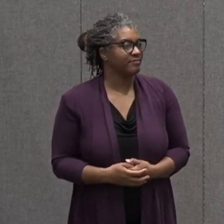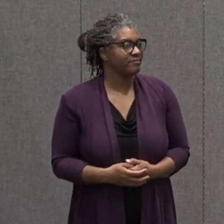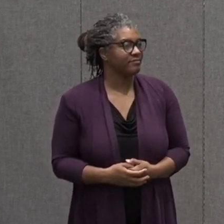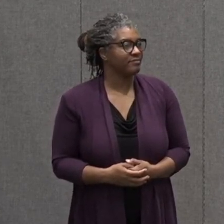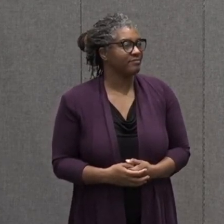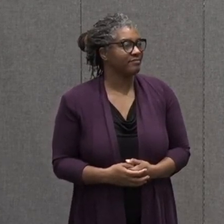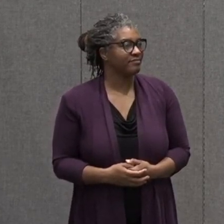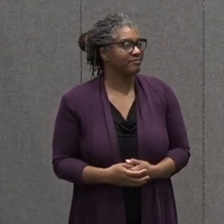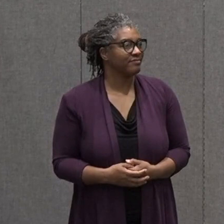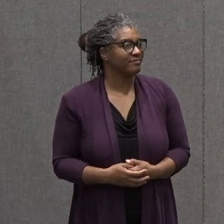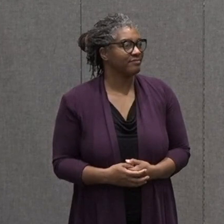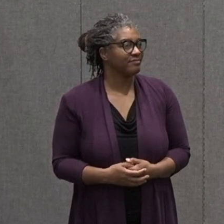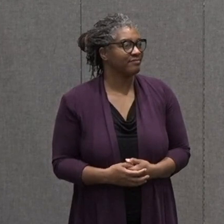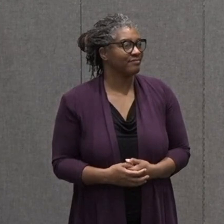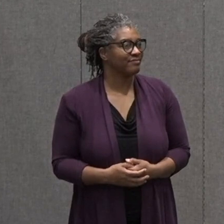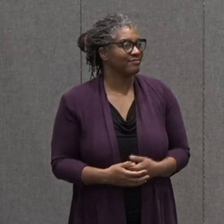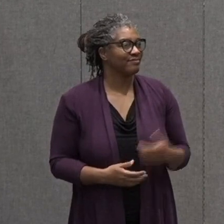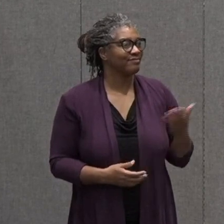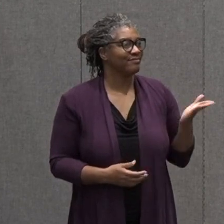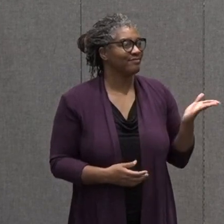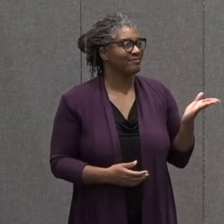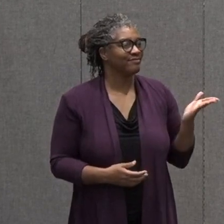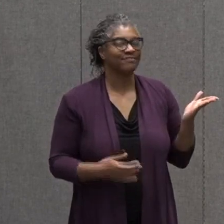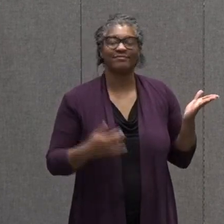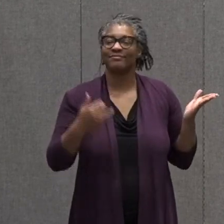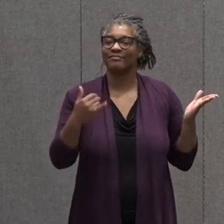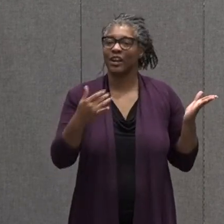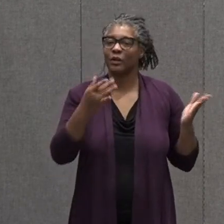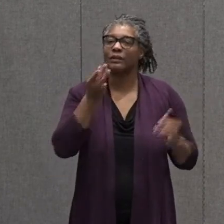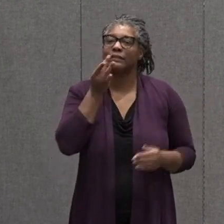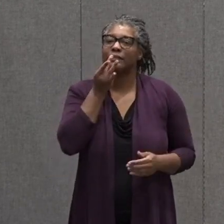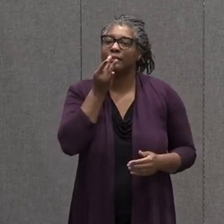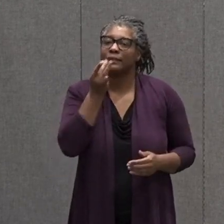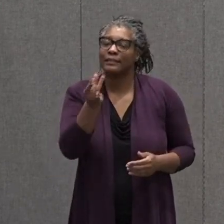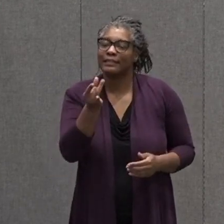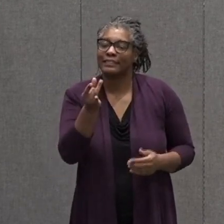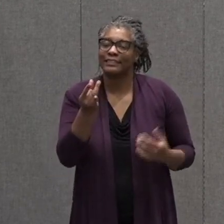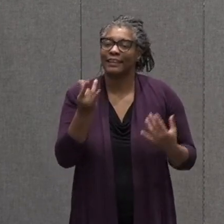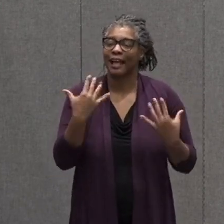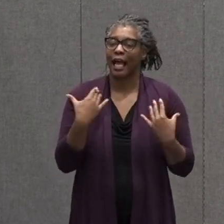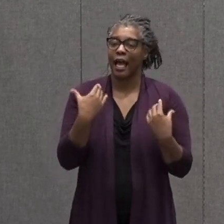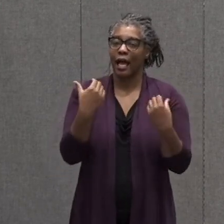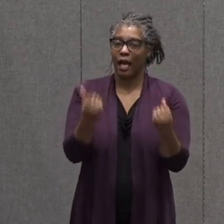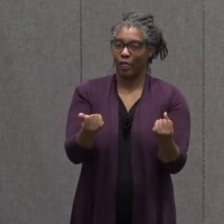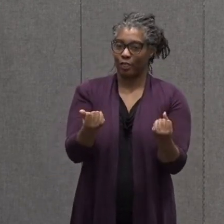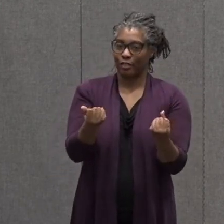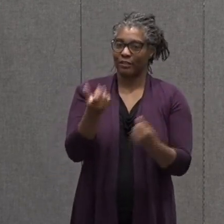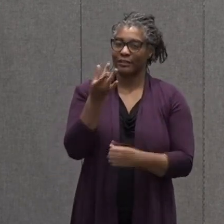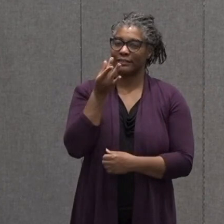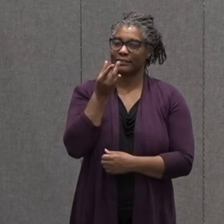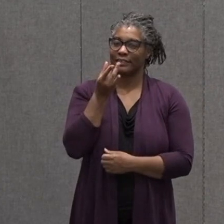See, now we have a delicious, healthy, yummy snack that we could have at any point.